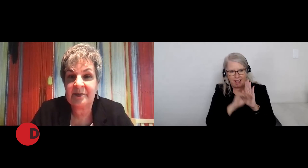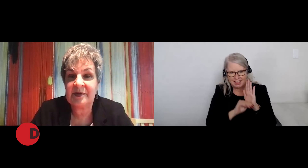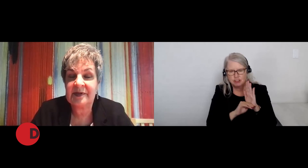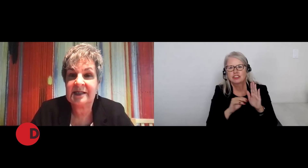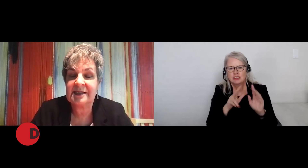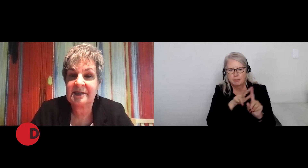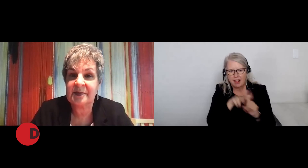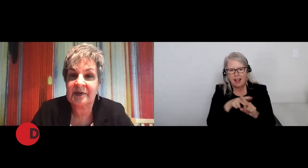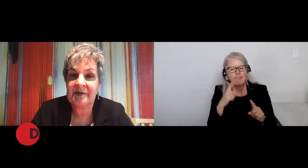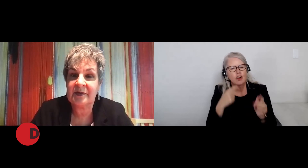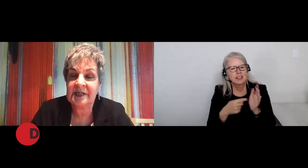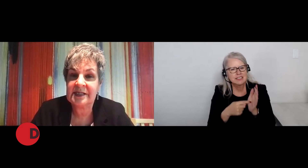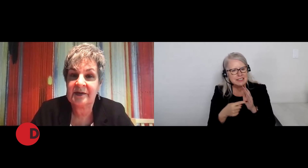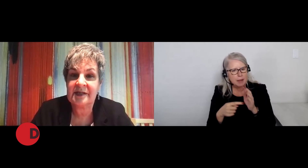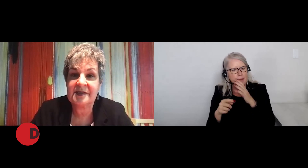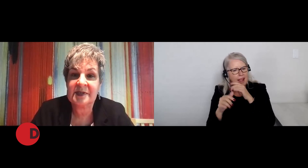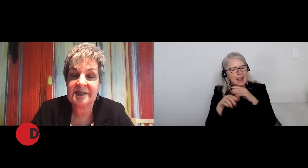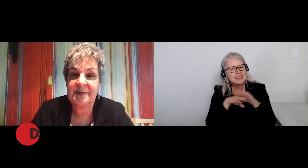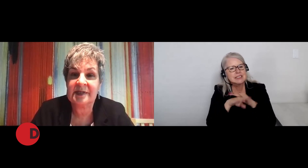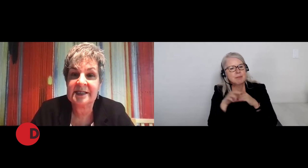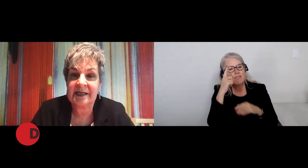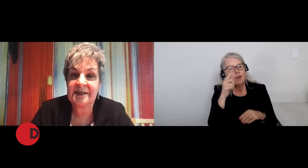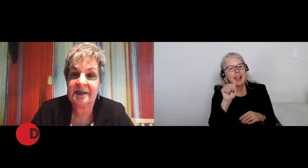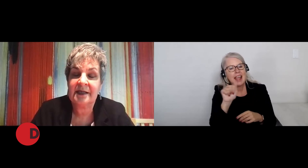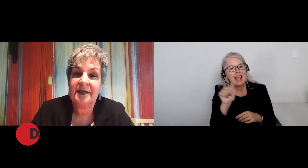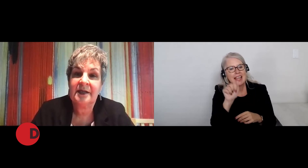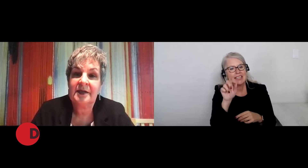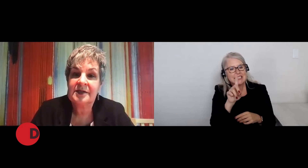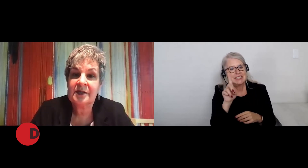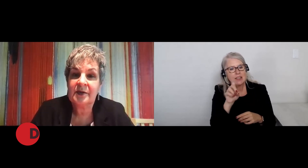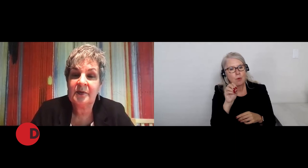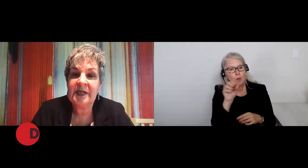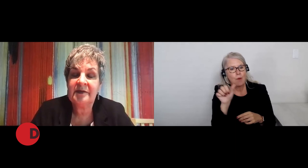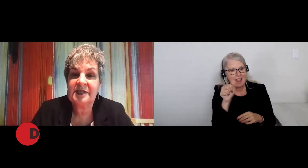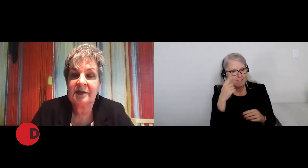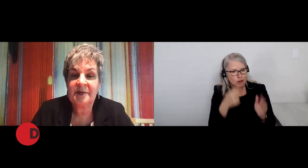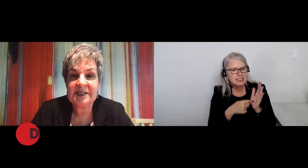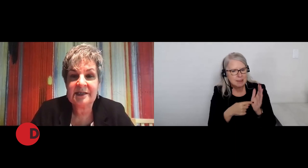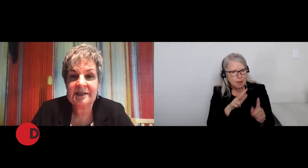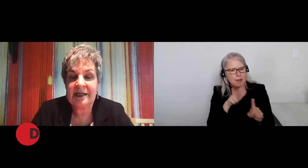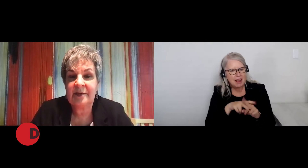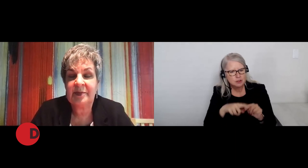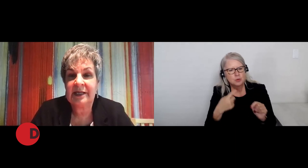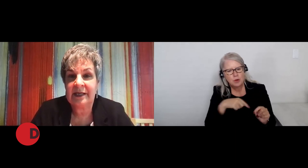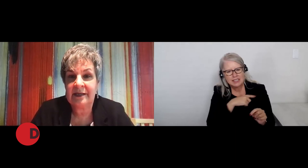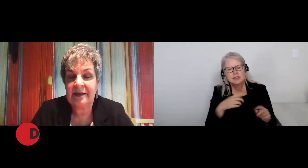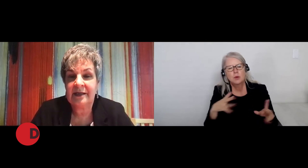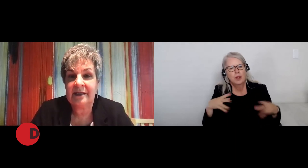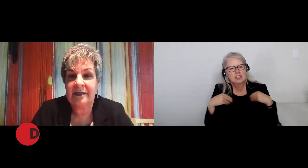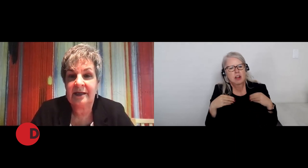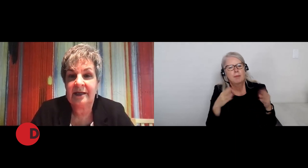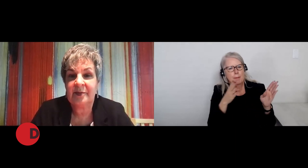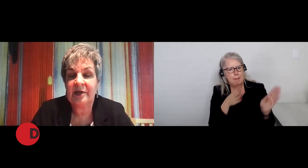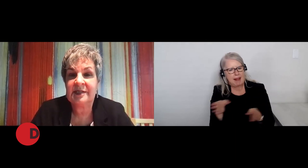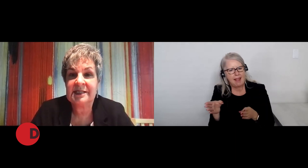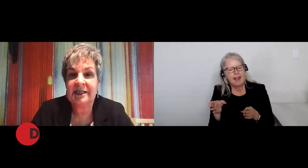regulations. For example, in meeting requirements of the AODA